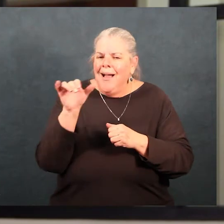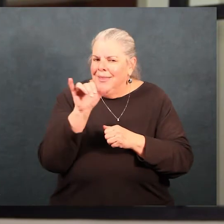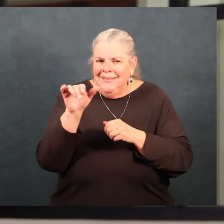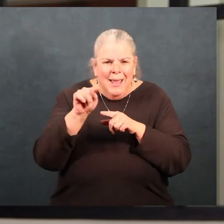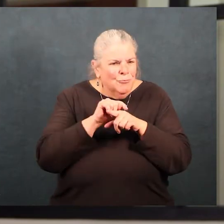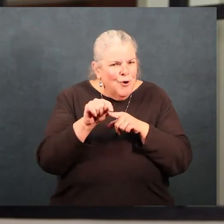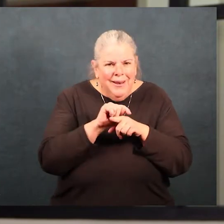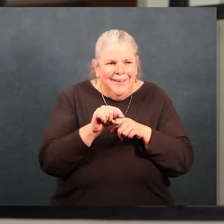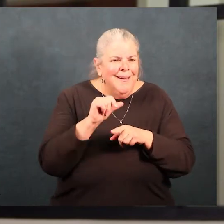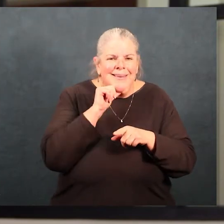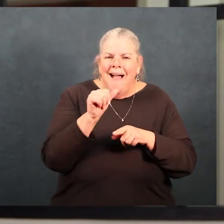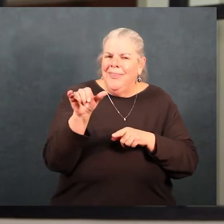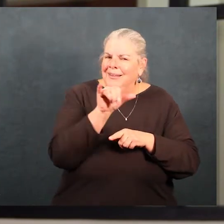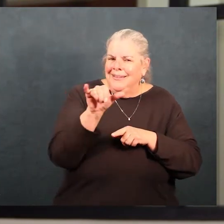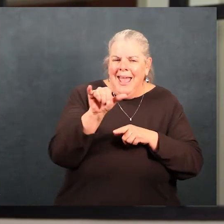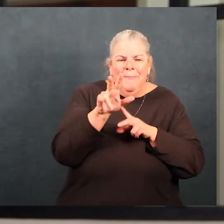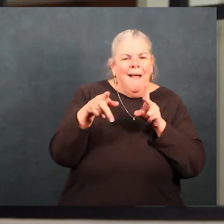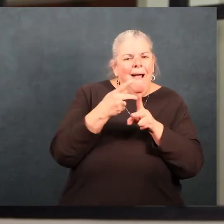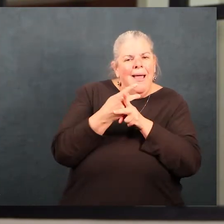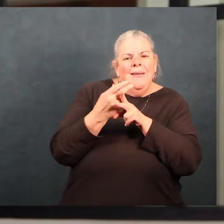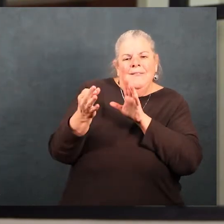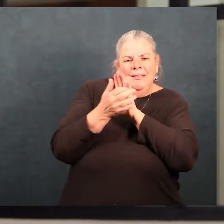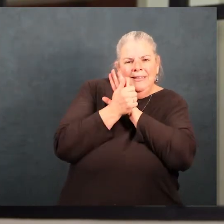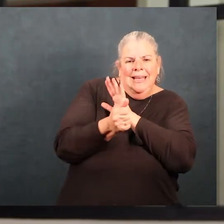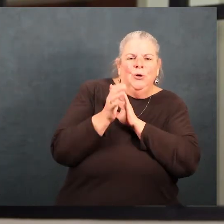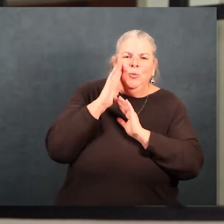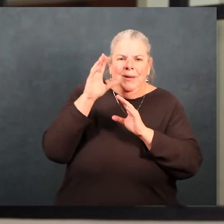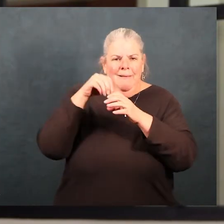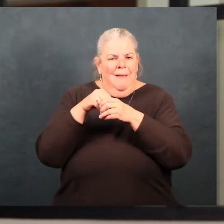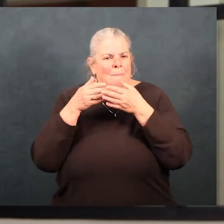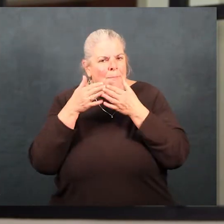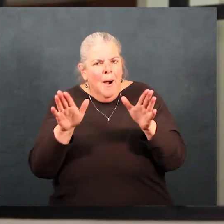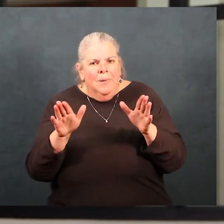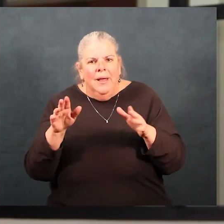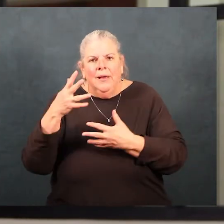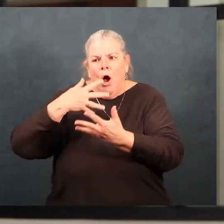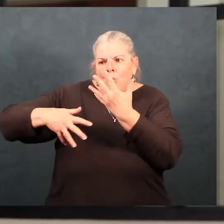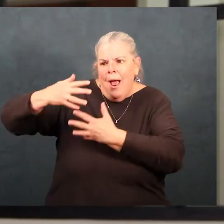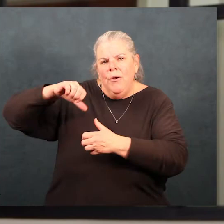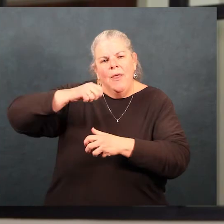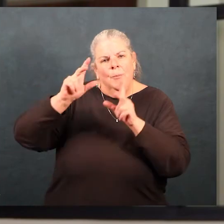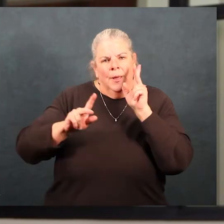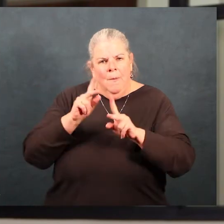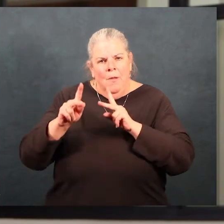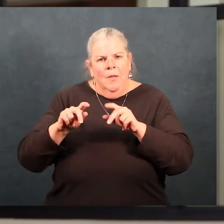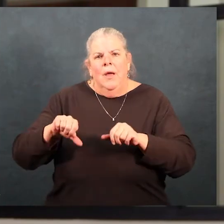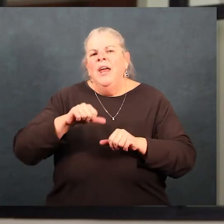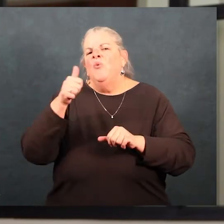as service animals are to be in public, around other people and around other animals.